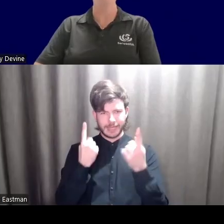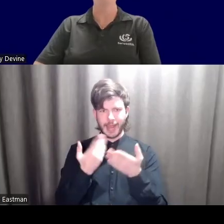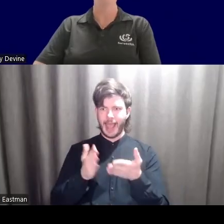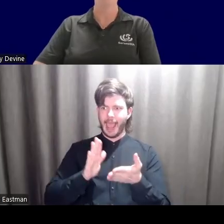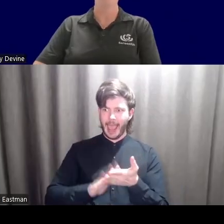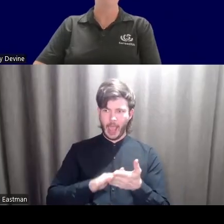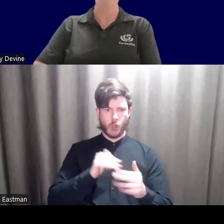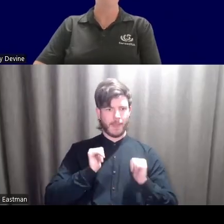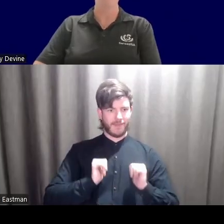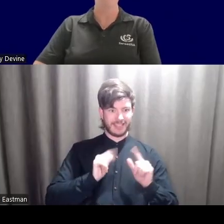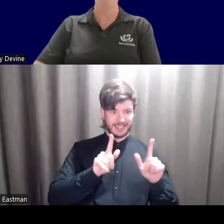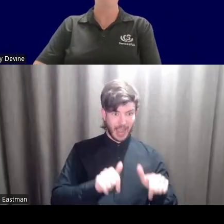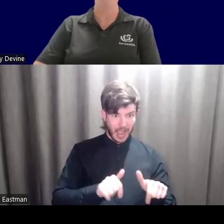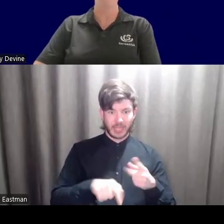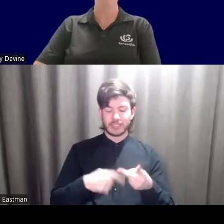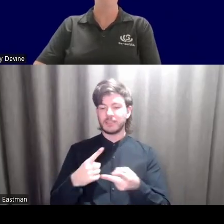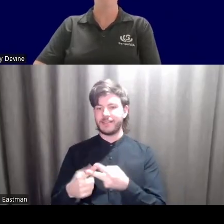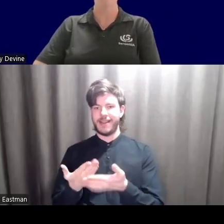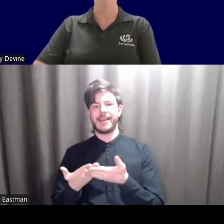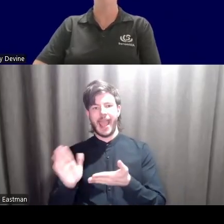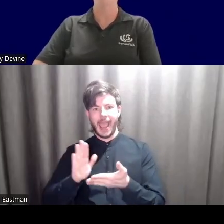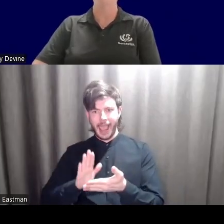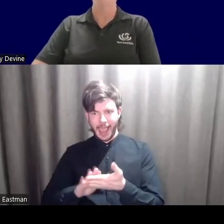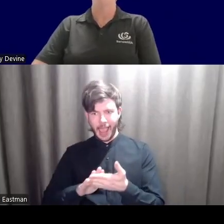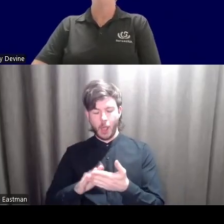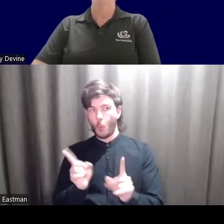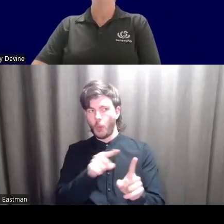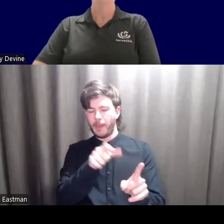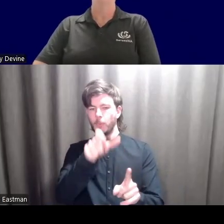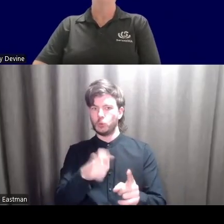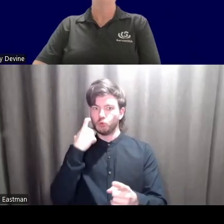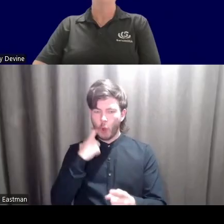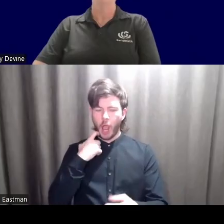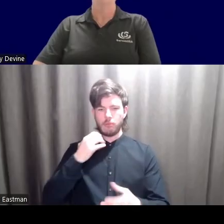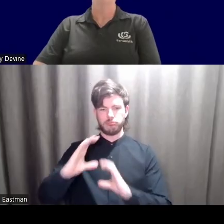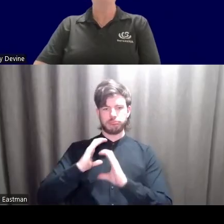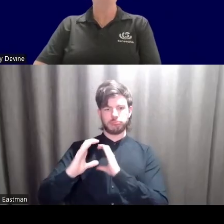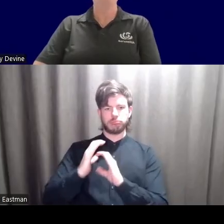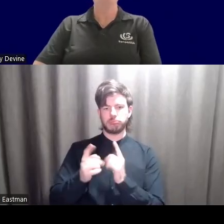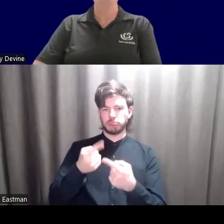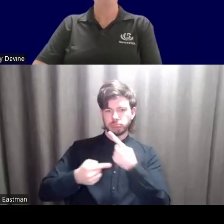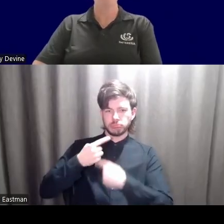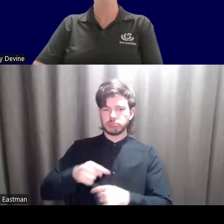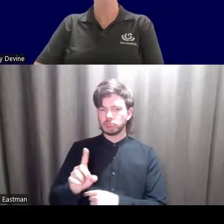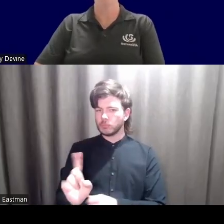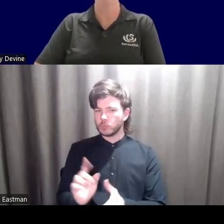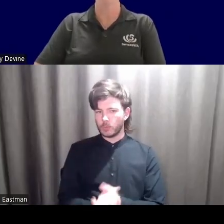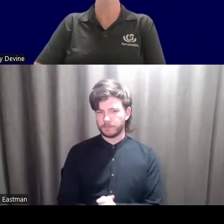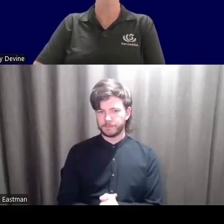what that person is trying to communicate. In positive behaviour support we recognise